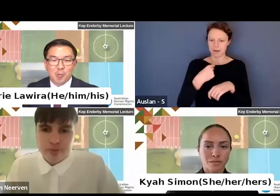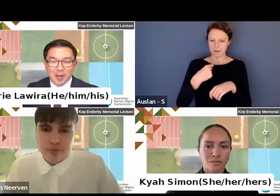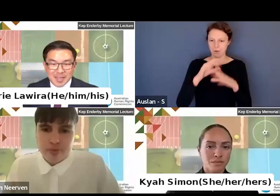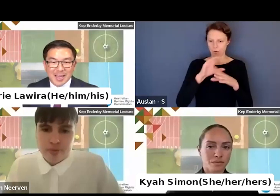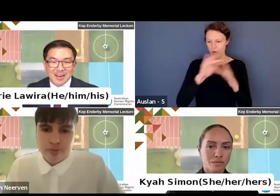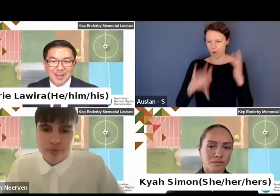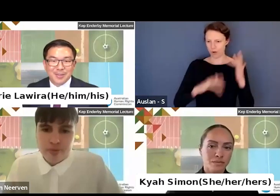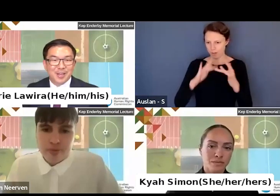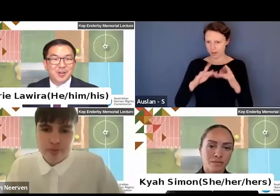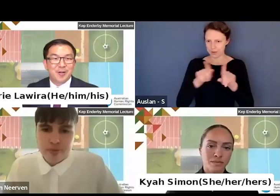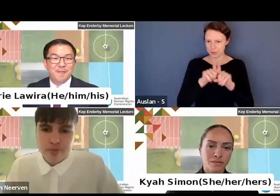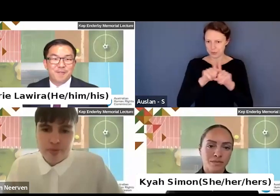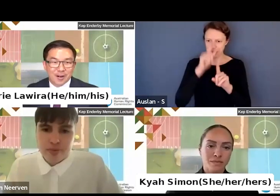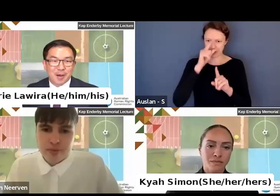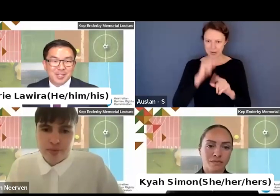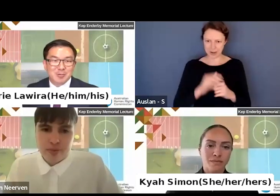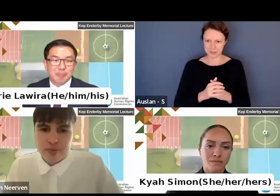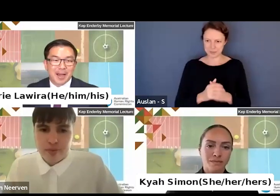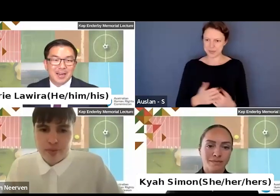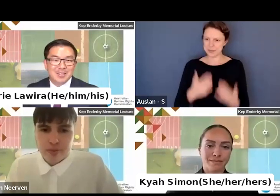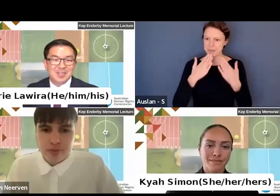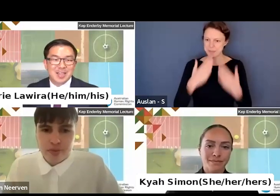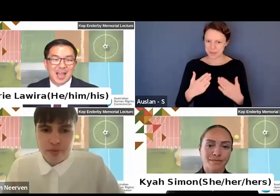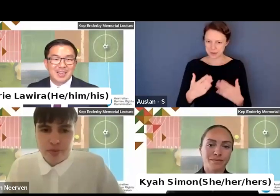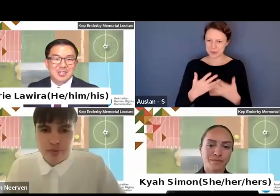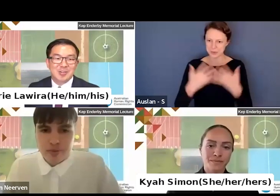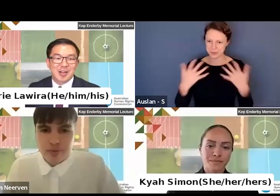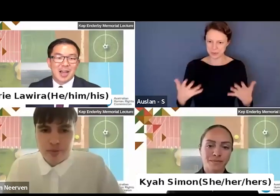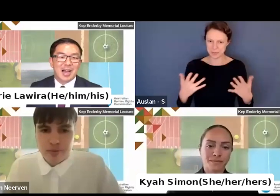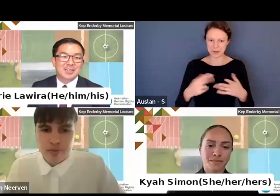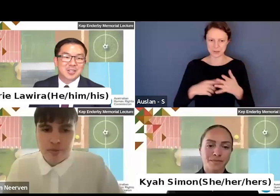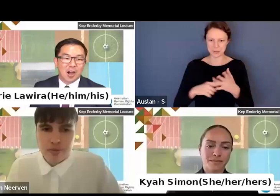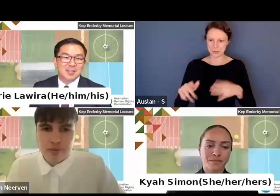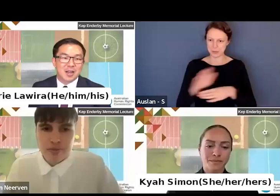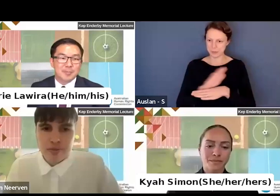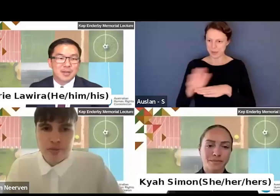Once again, thank you very much to our panelists and to to course Simon,